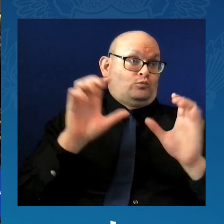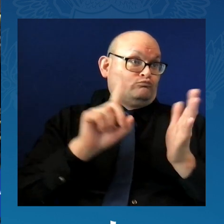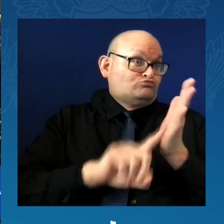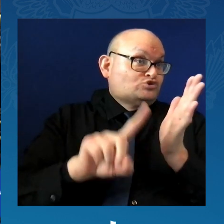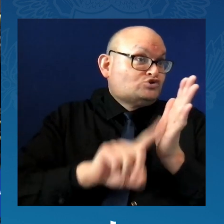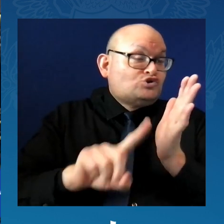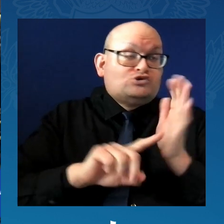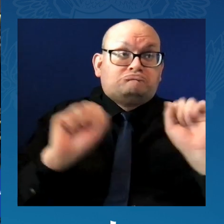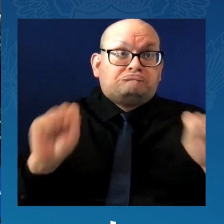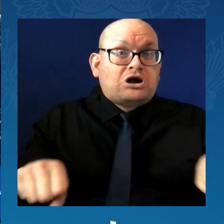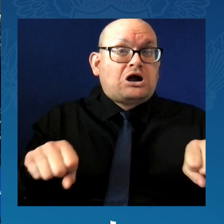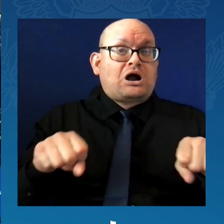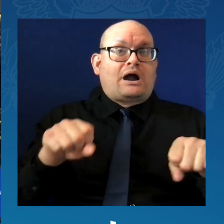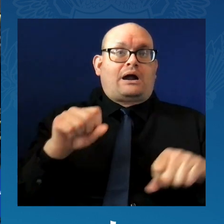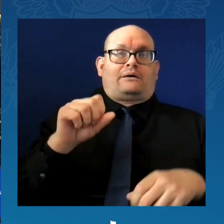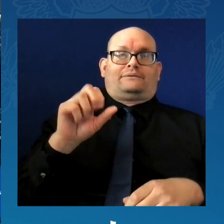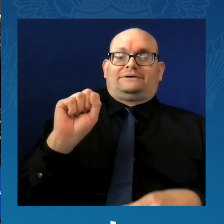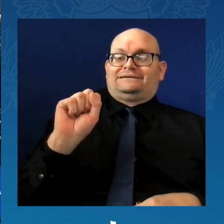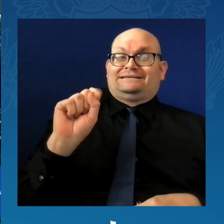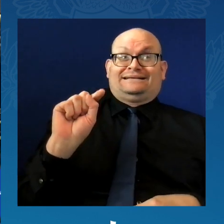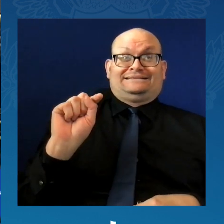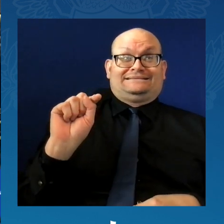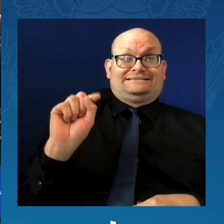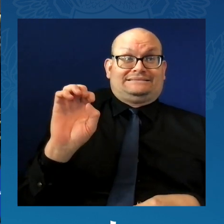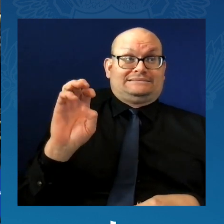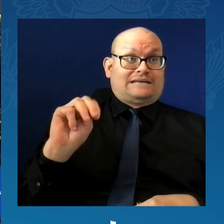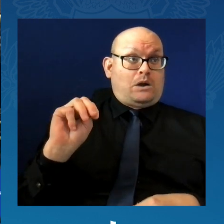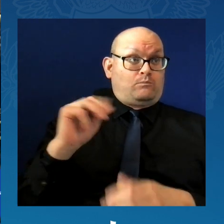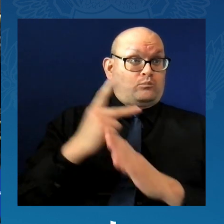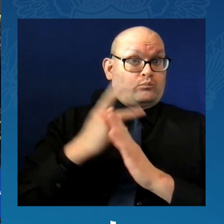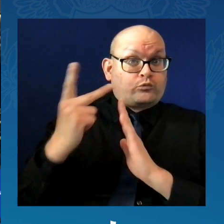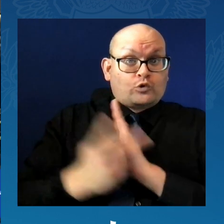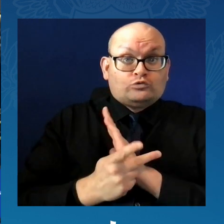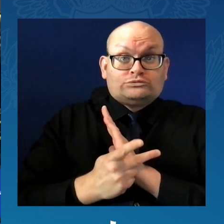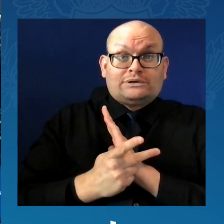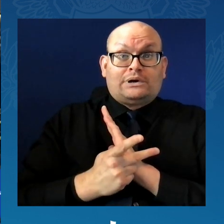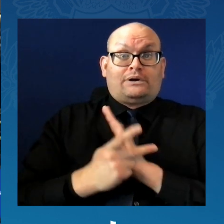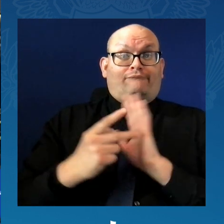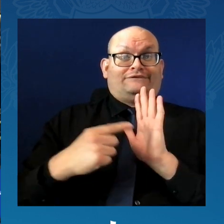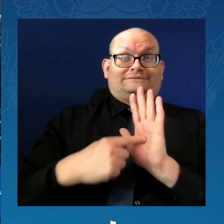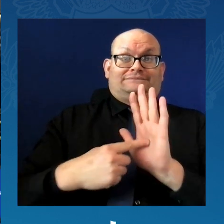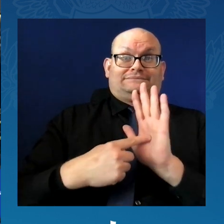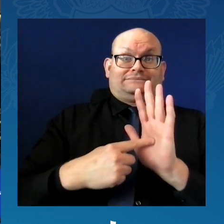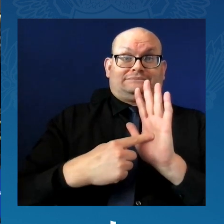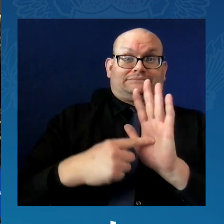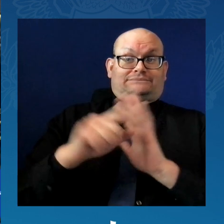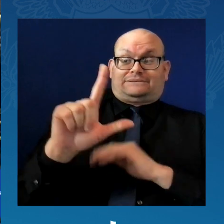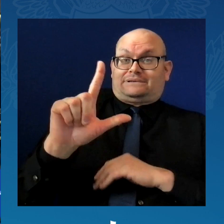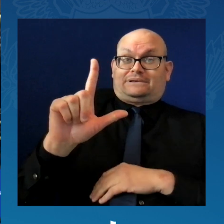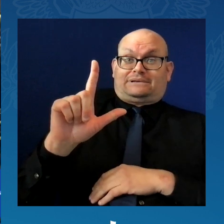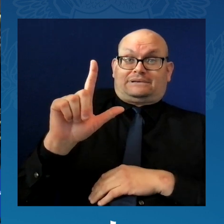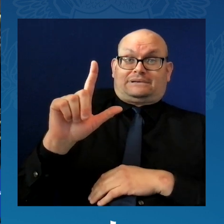and mentoring opportunities such as the ladies of Landsat. We are very excited about the announcement